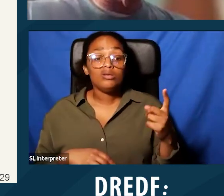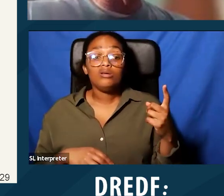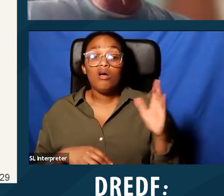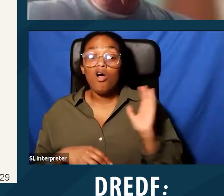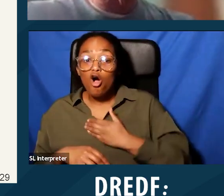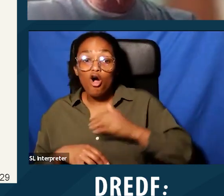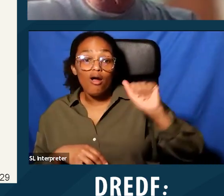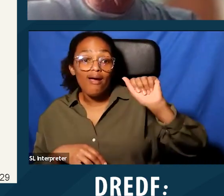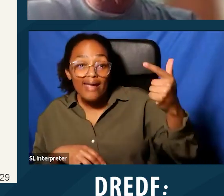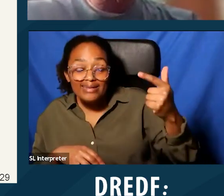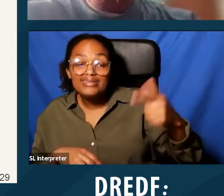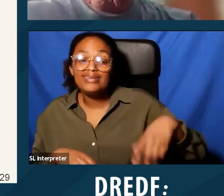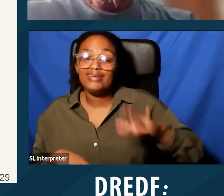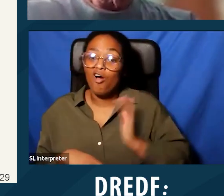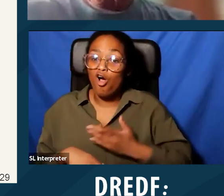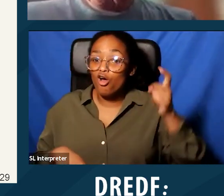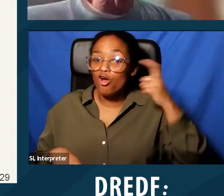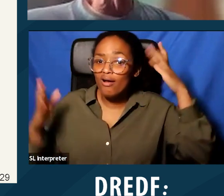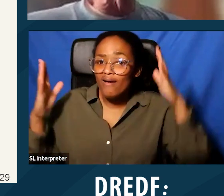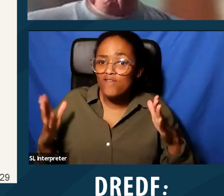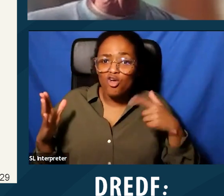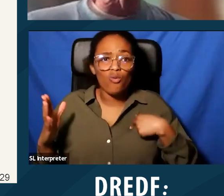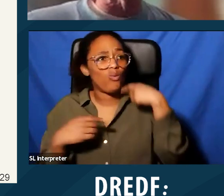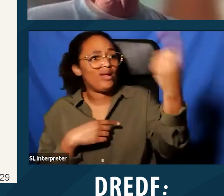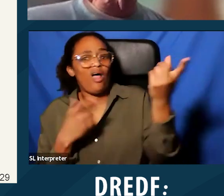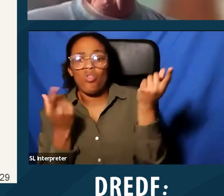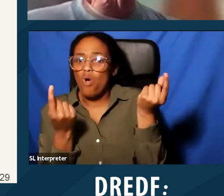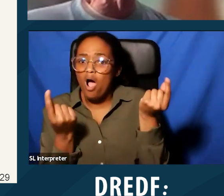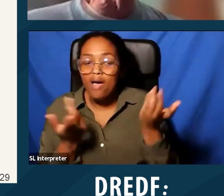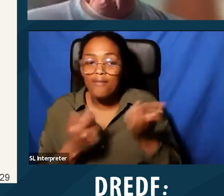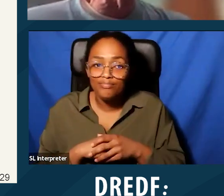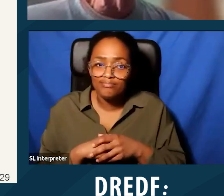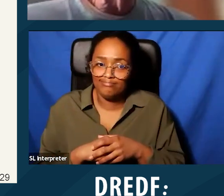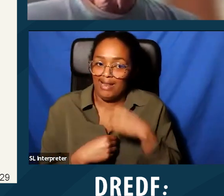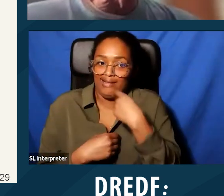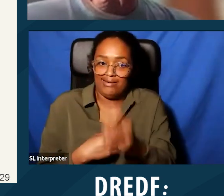from Texas vs Kennedy. People with disabilities have a right to live